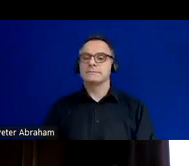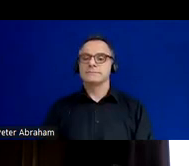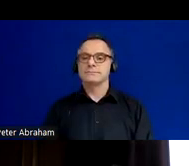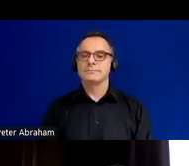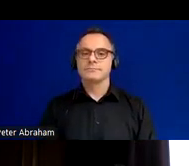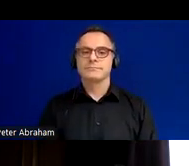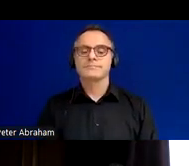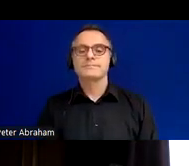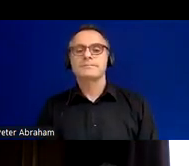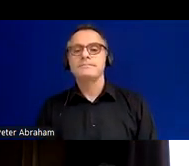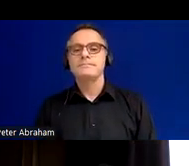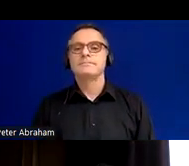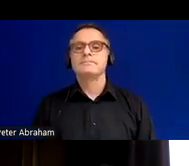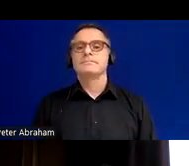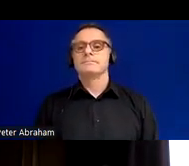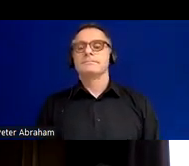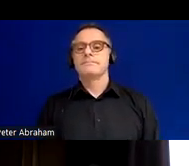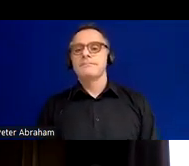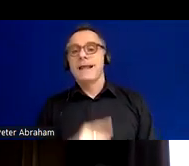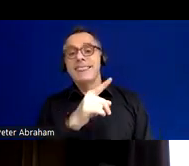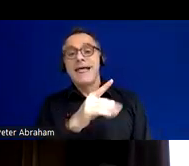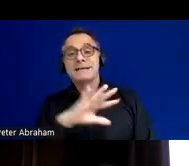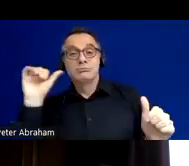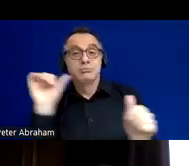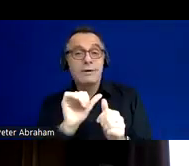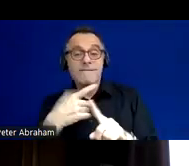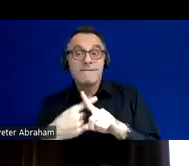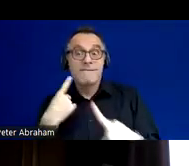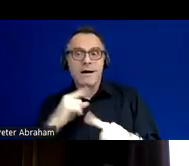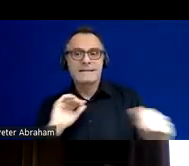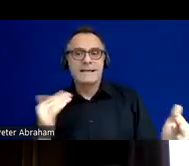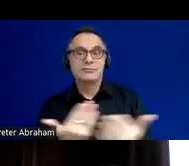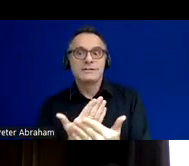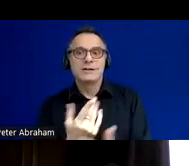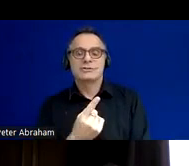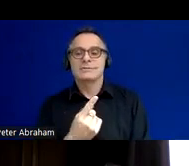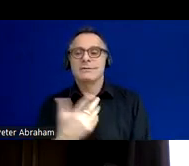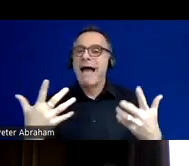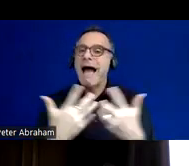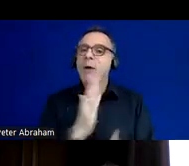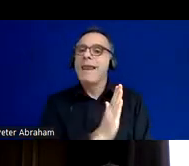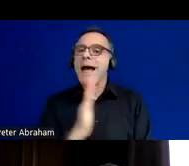So, that is a very brief whirlwind introduction to how the library came about. So, I'll now